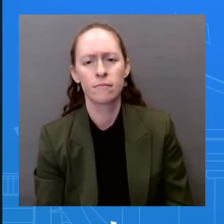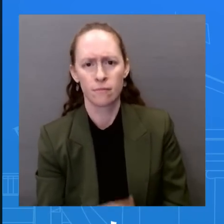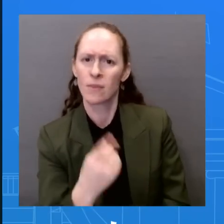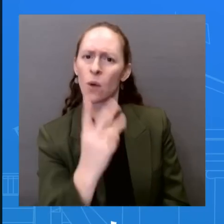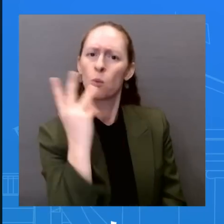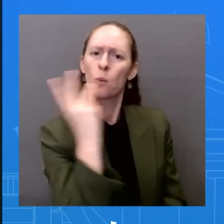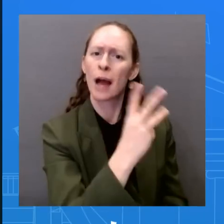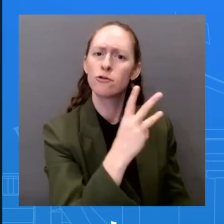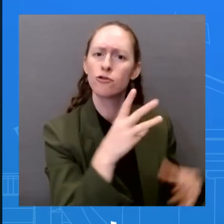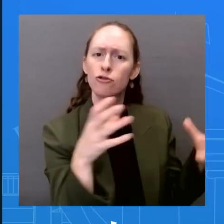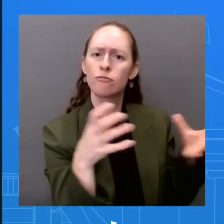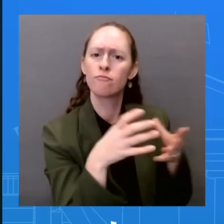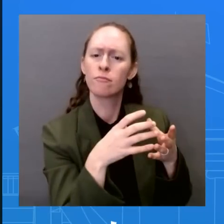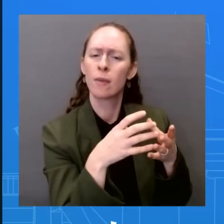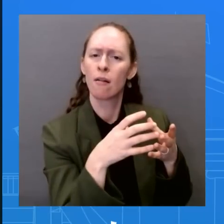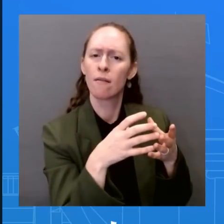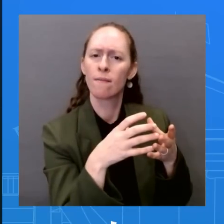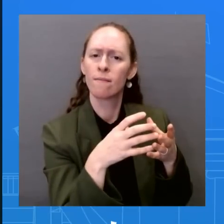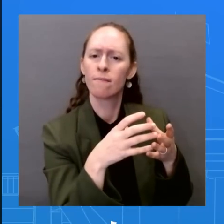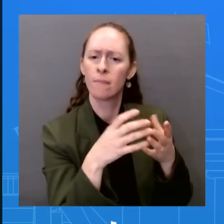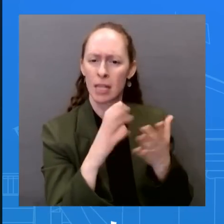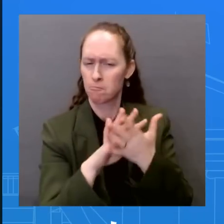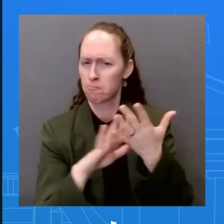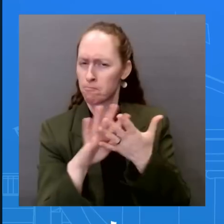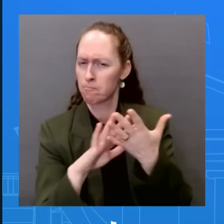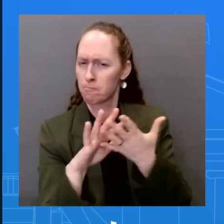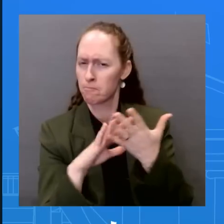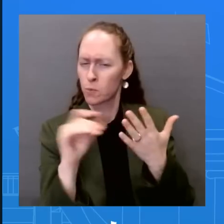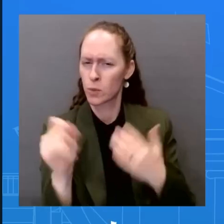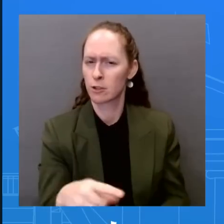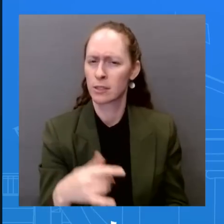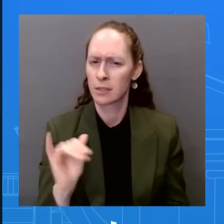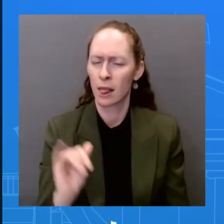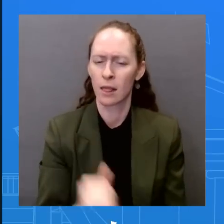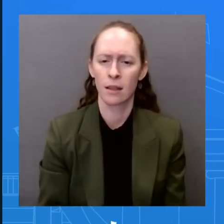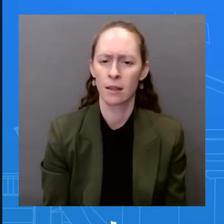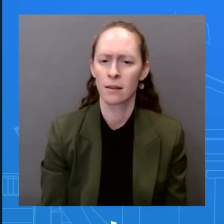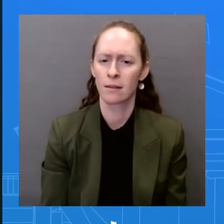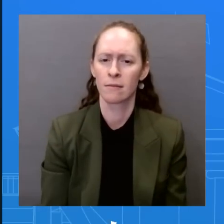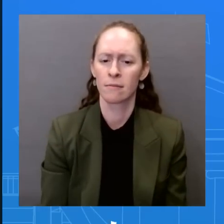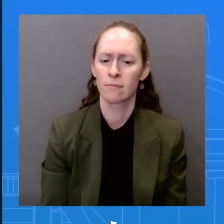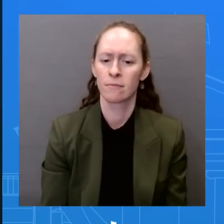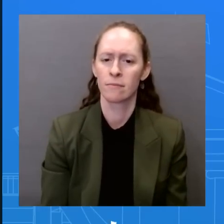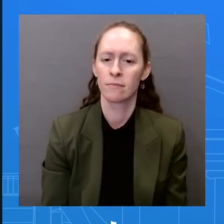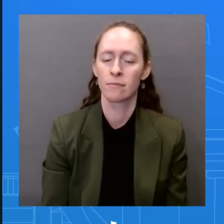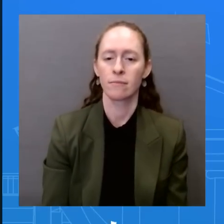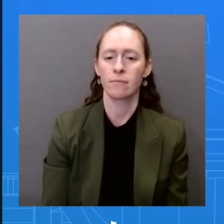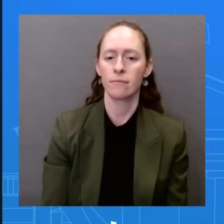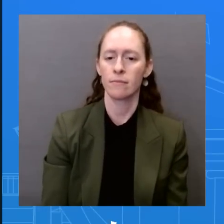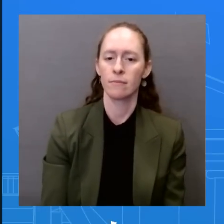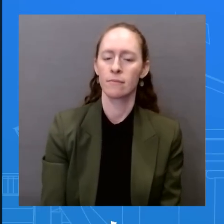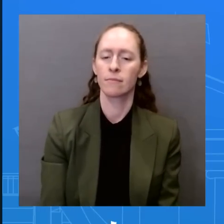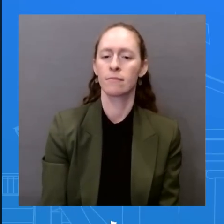Ms. Jean-Pierre: So, look, you have seen the Alliance and the strength of the Alliance these past several months,